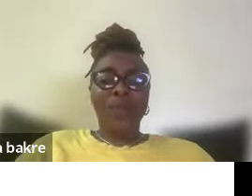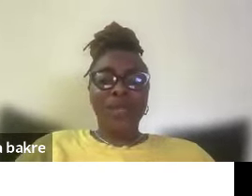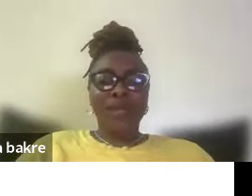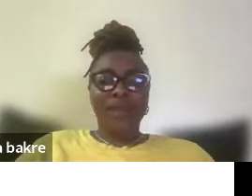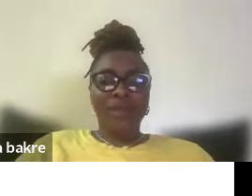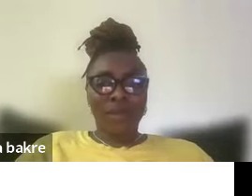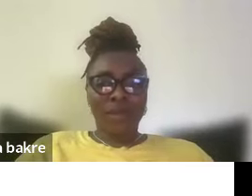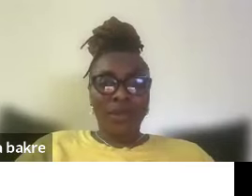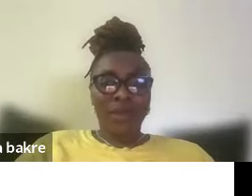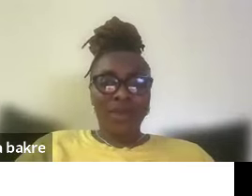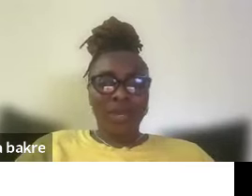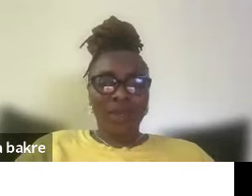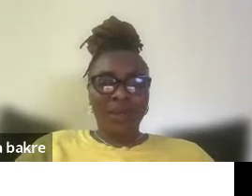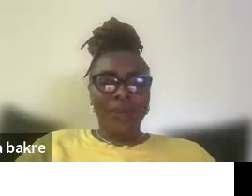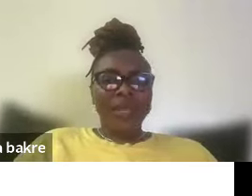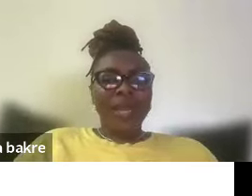sola bakre: to this train to this training.